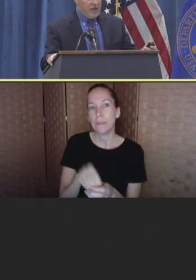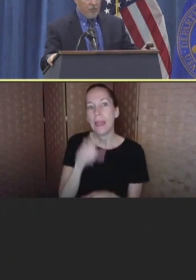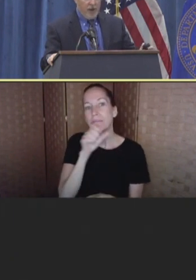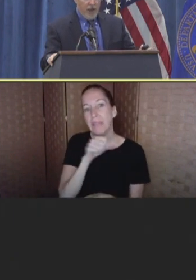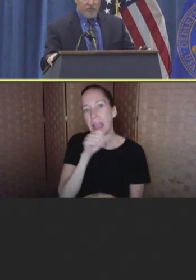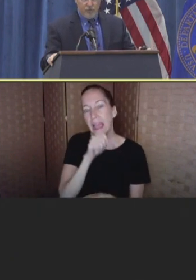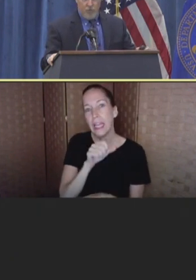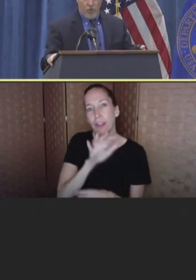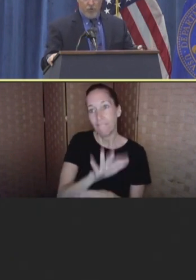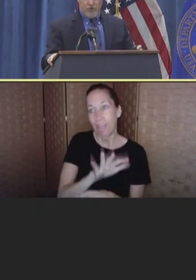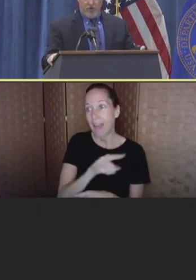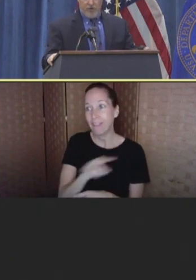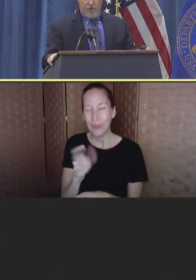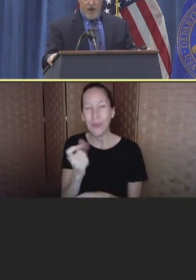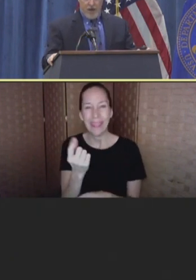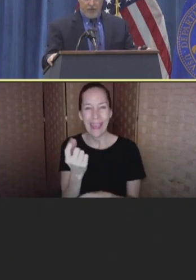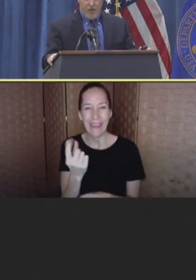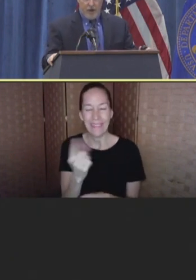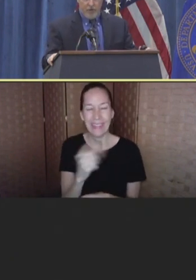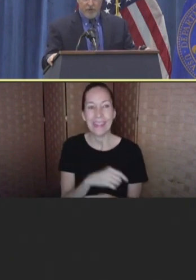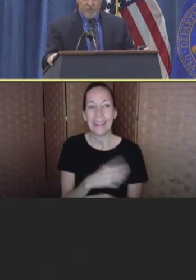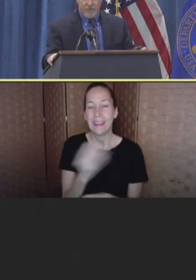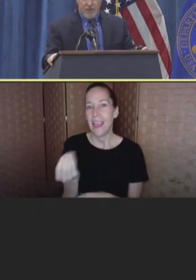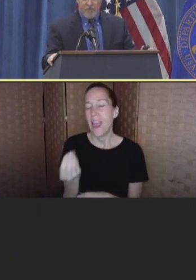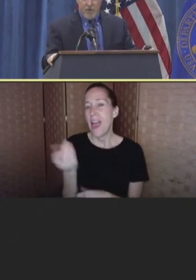and the reactions reported were generally mild to moderate.